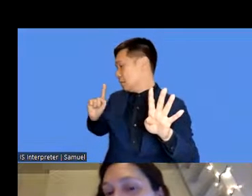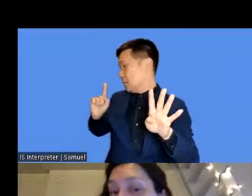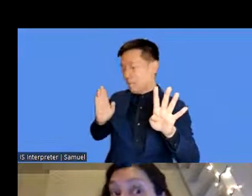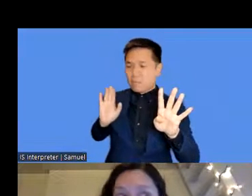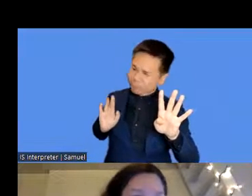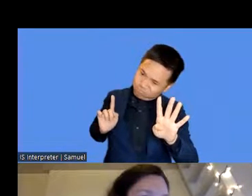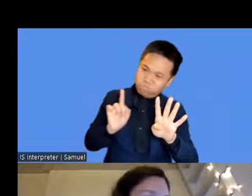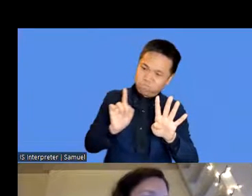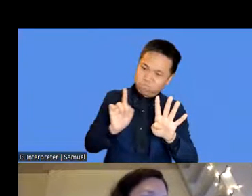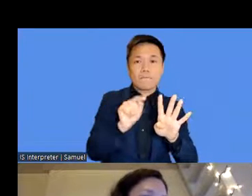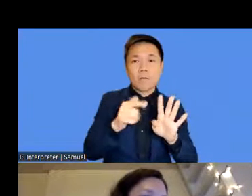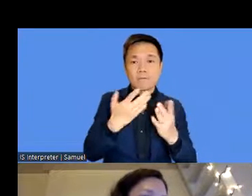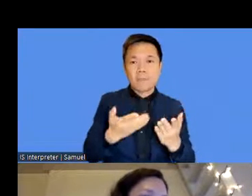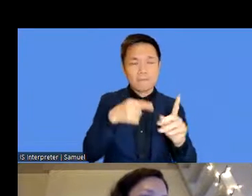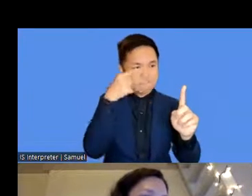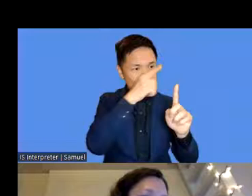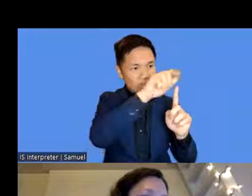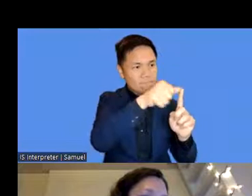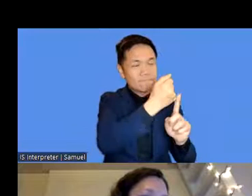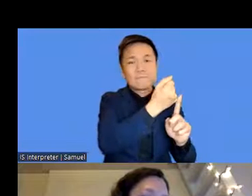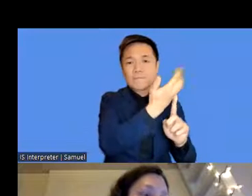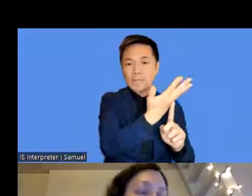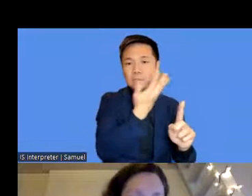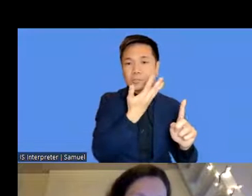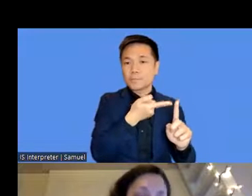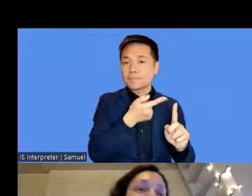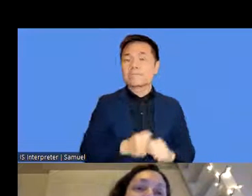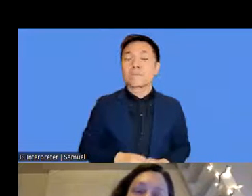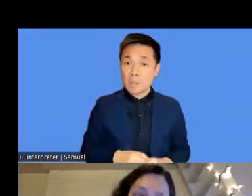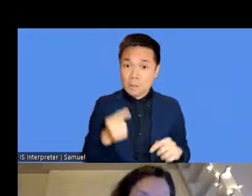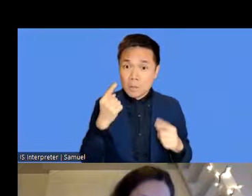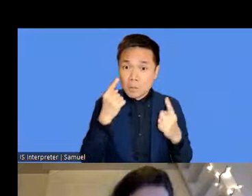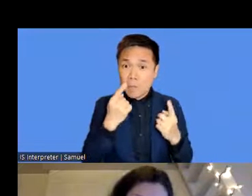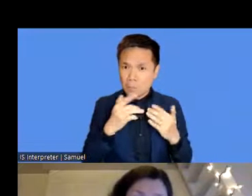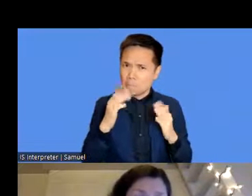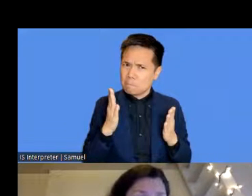So, that is really saying something that we need to focus more on data.